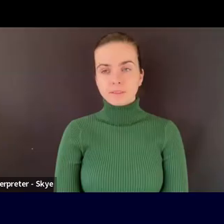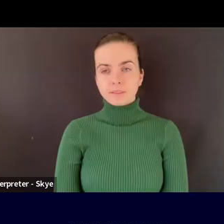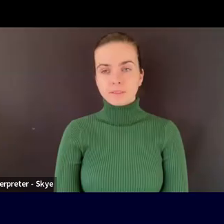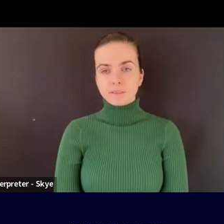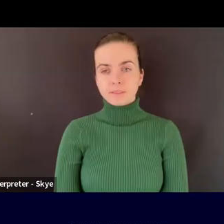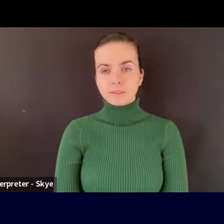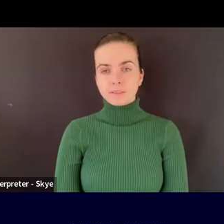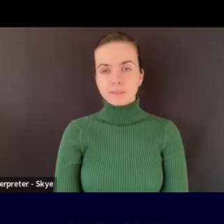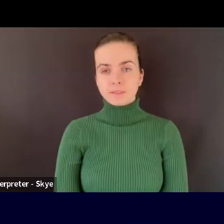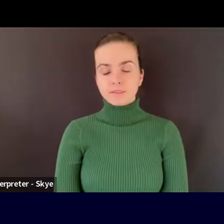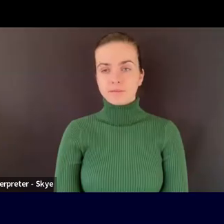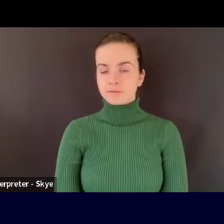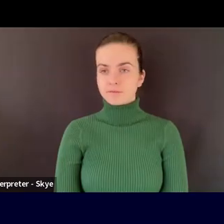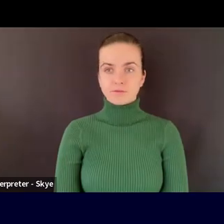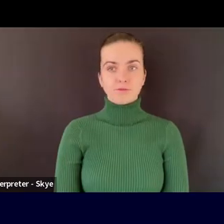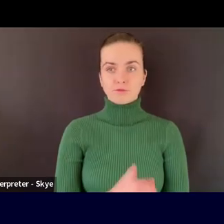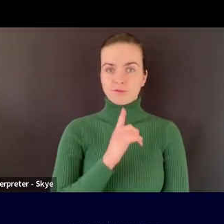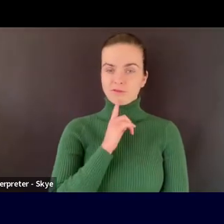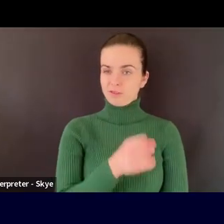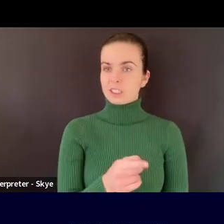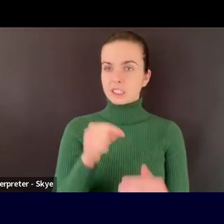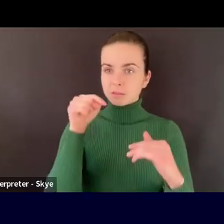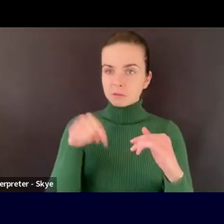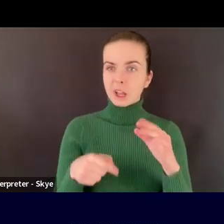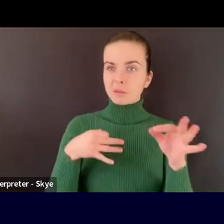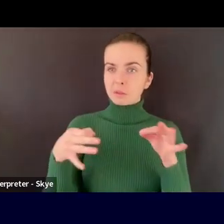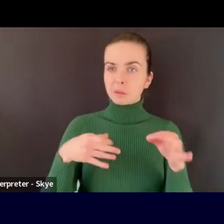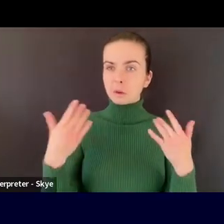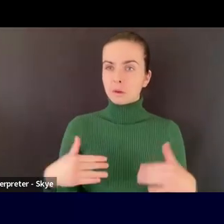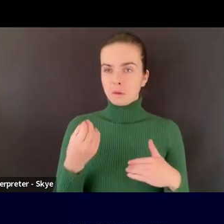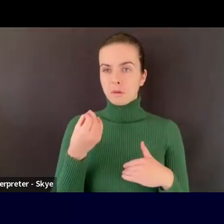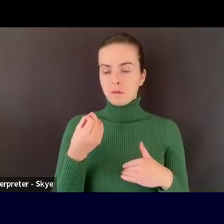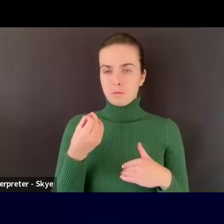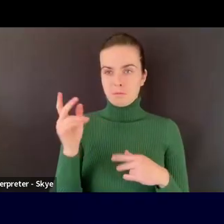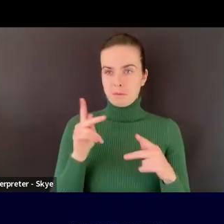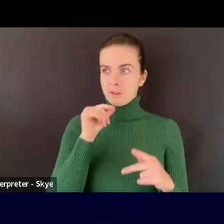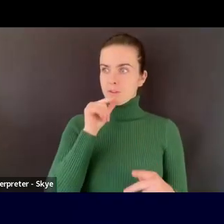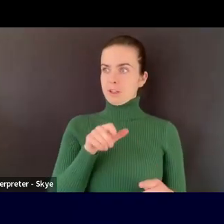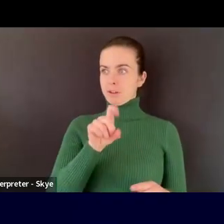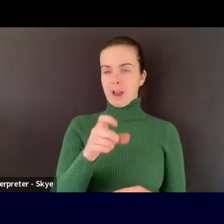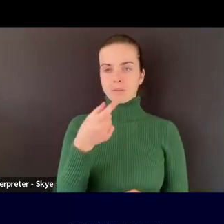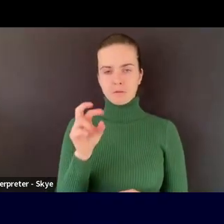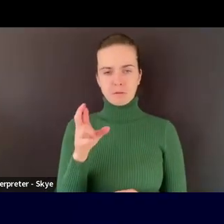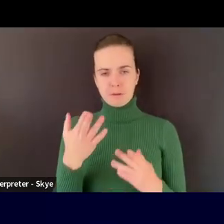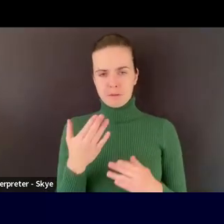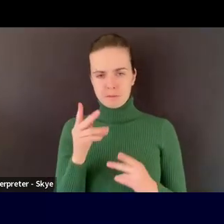It was so thorough that I guess, or people are shy, one or the other. Oh,